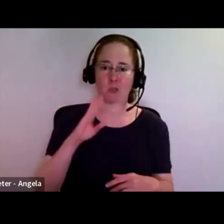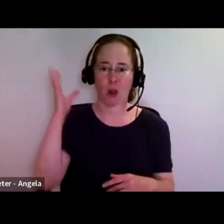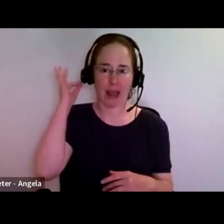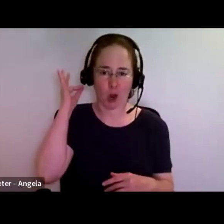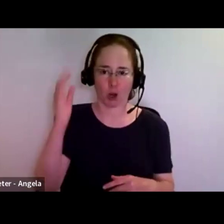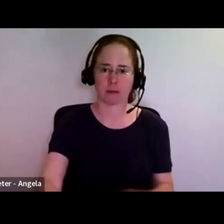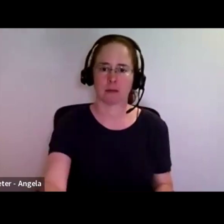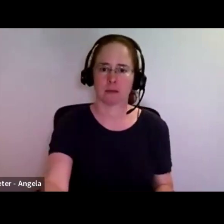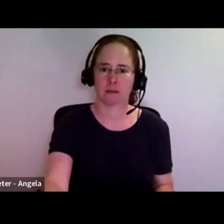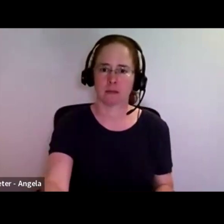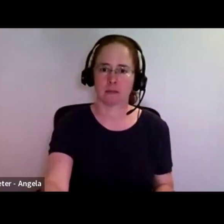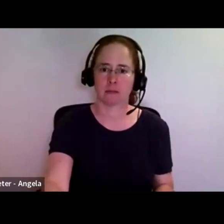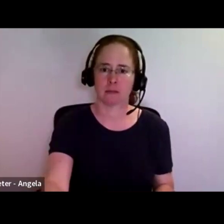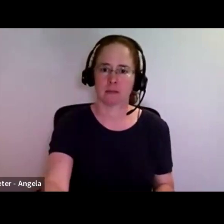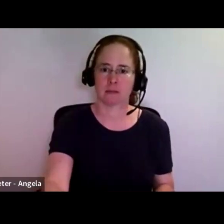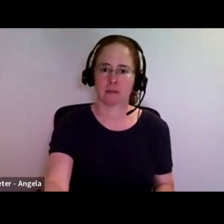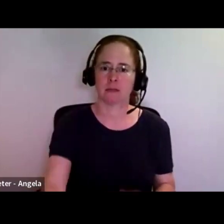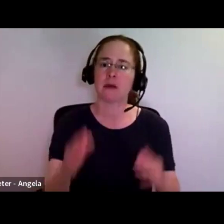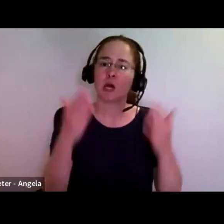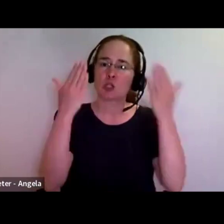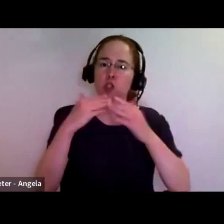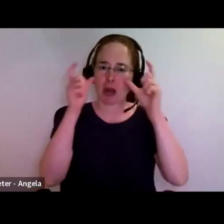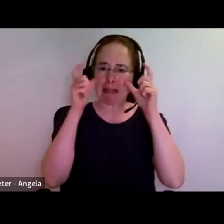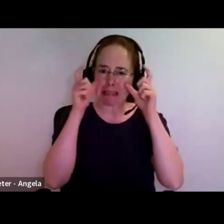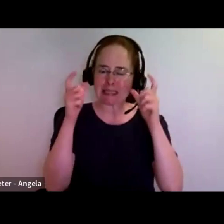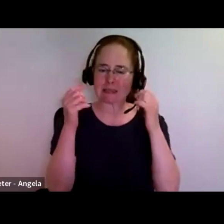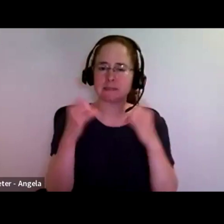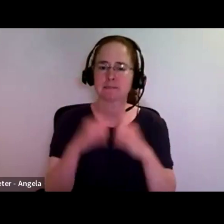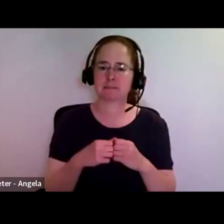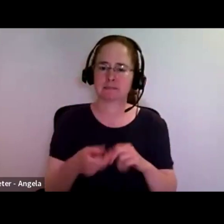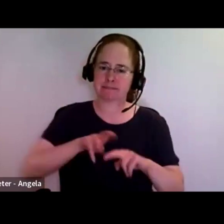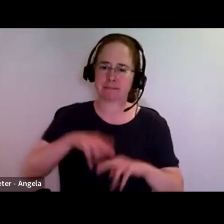and dark frame glasses, and I'm sitting in my home office with